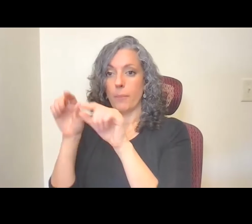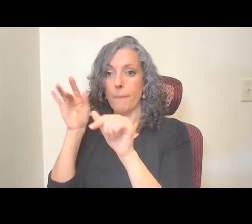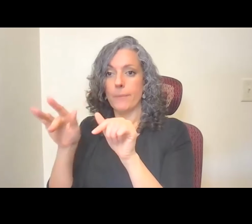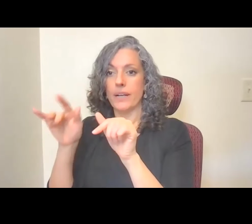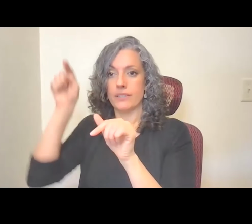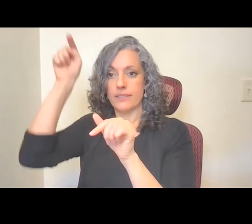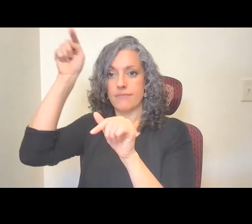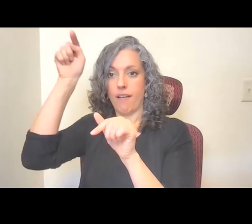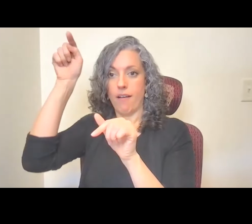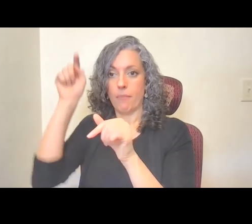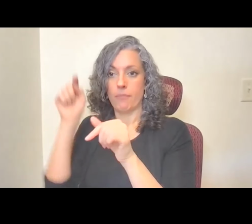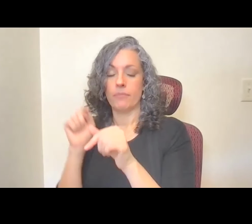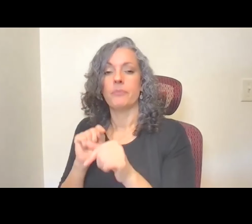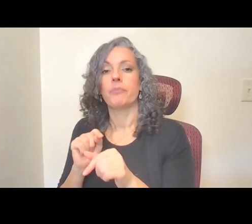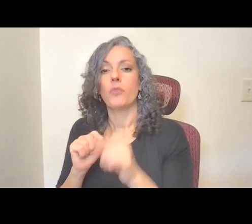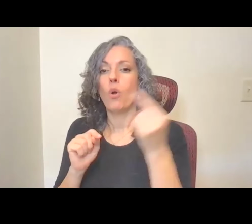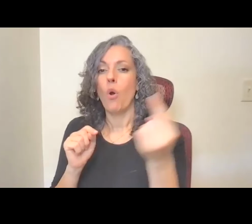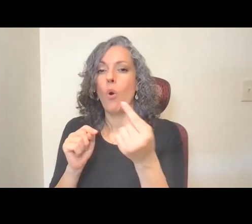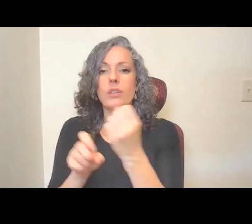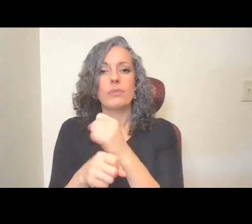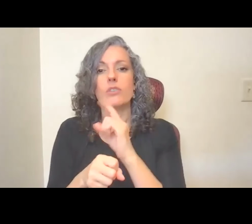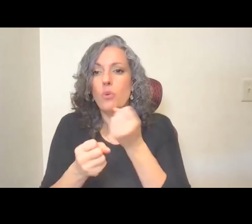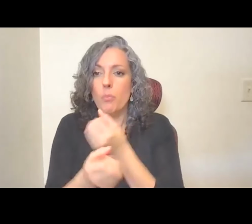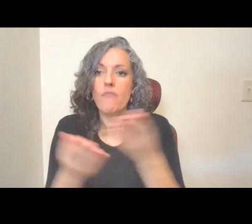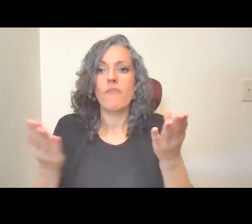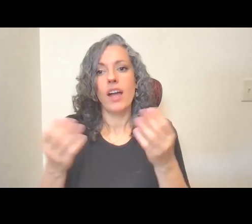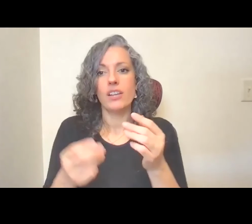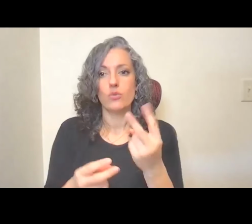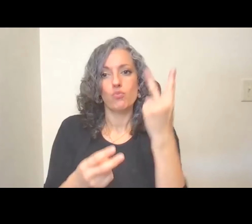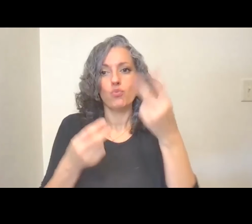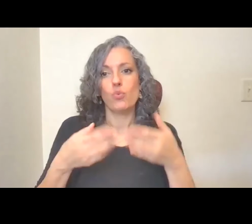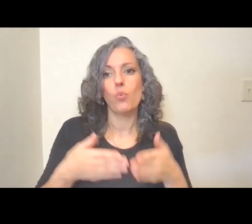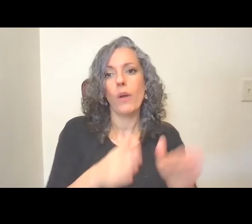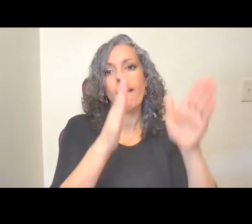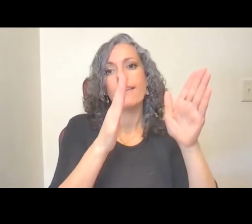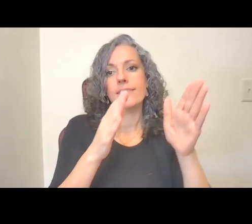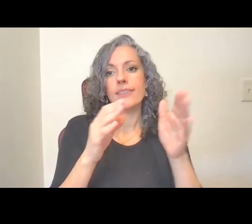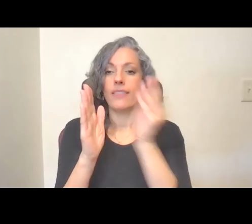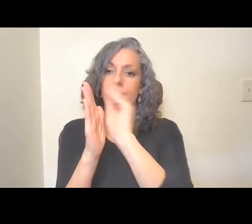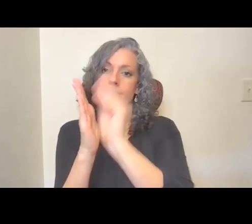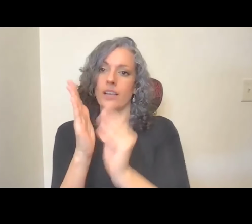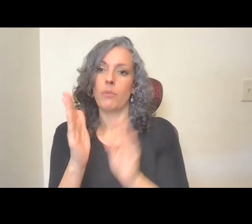always make sure to provide an alternative and then document that alternative if needed.